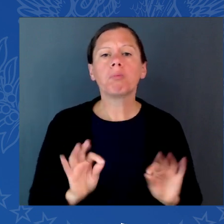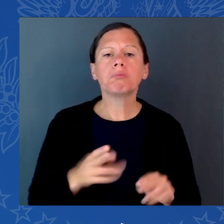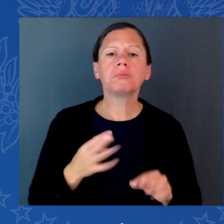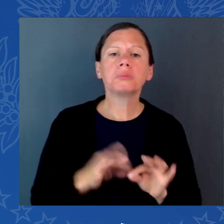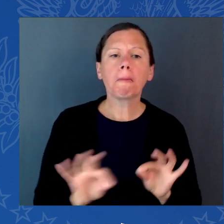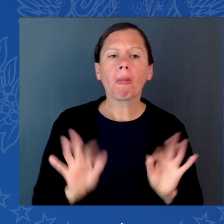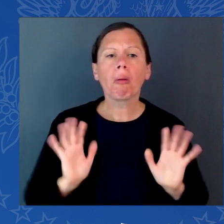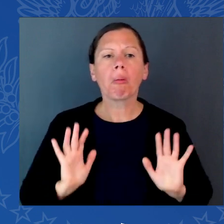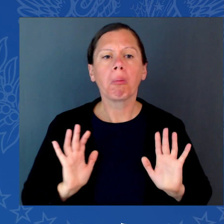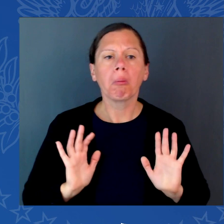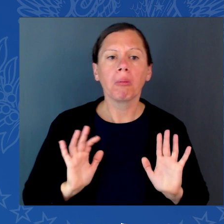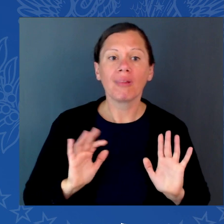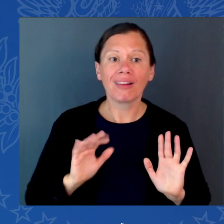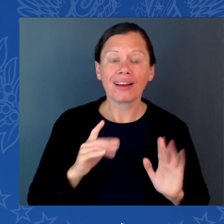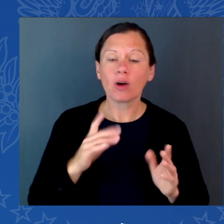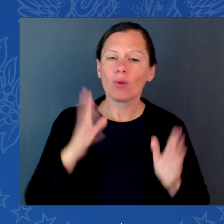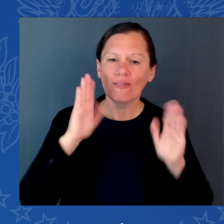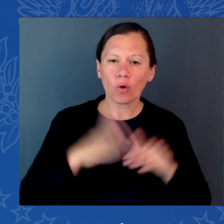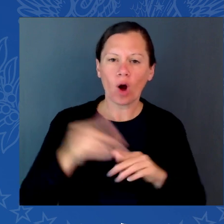across continents and civilizations.